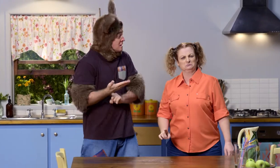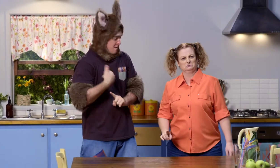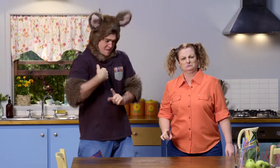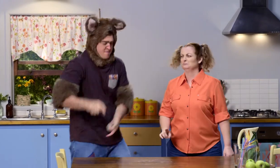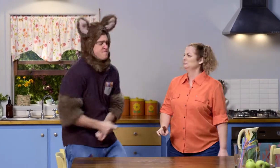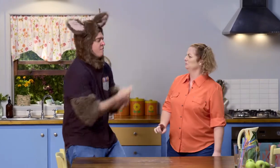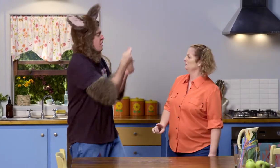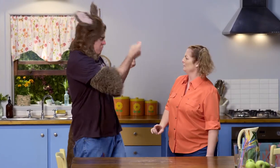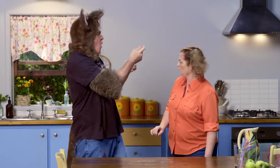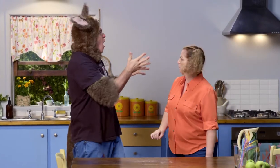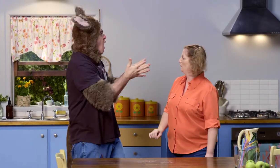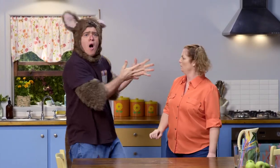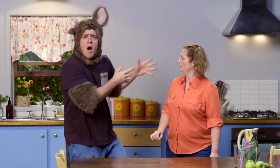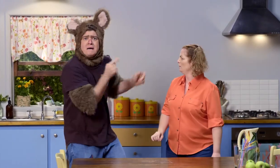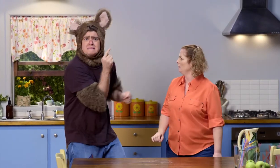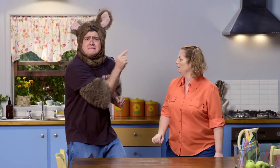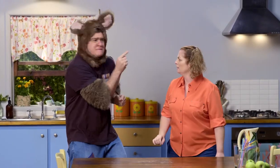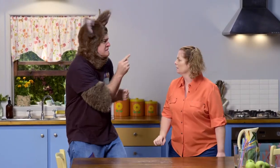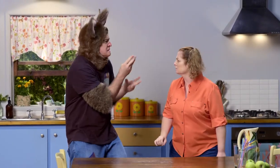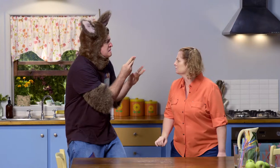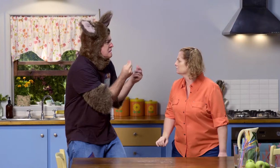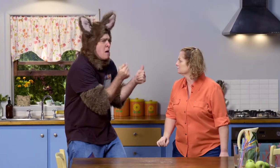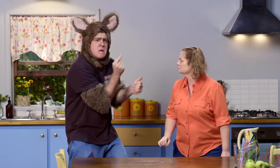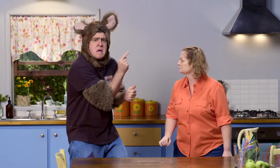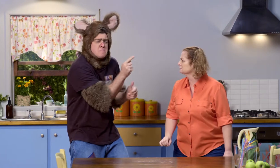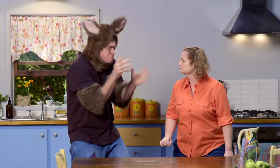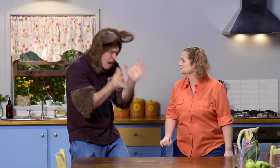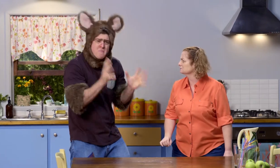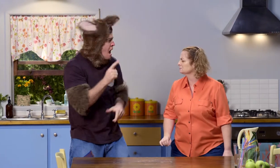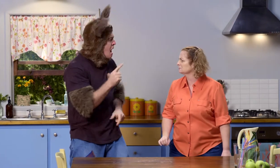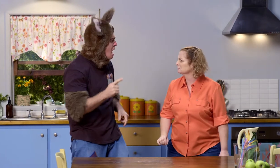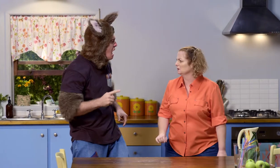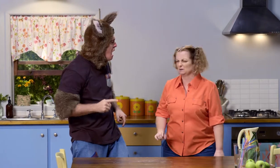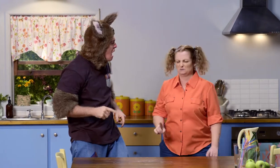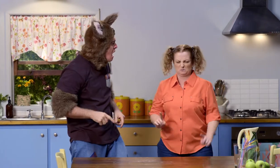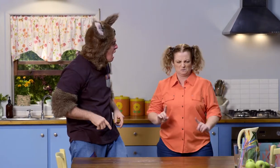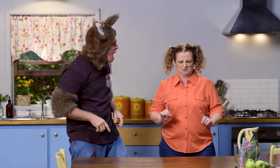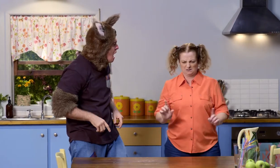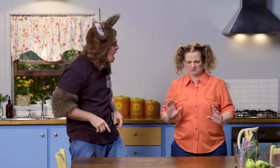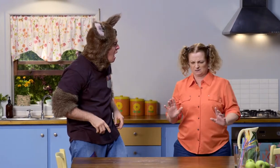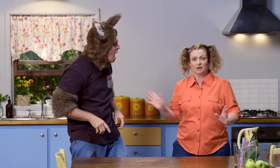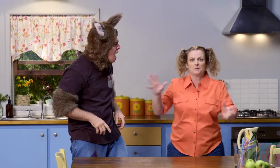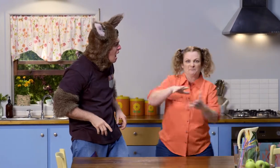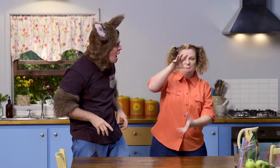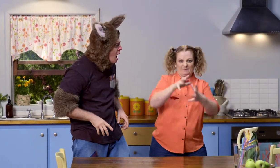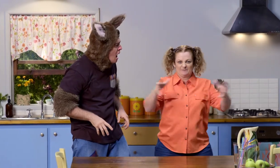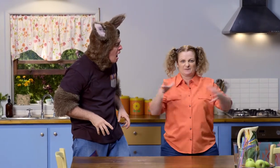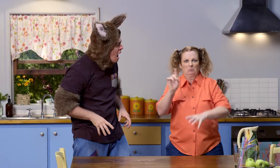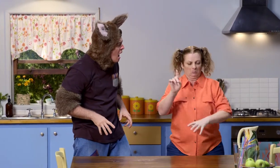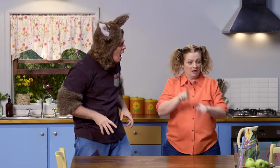Well, I went to hang it up, but there's something in the way. It's very strange. Mm. Hang on.